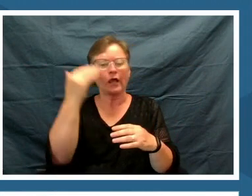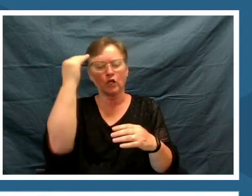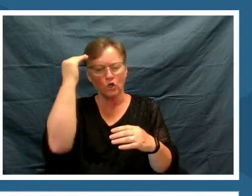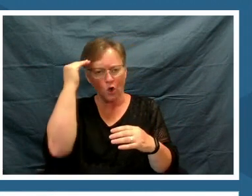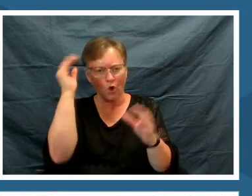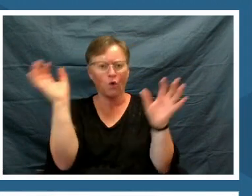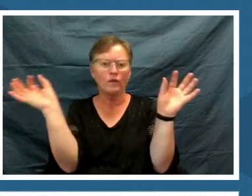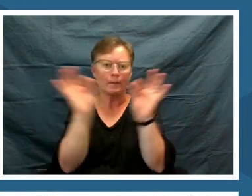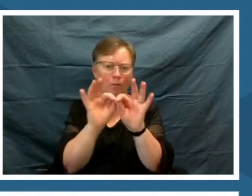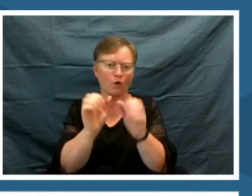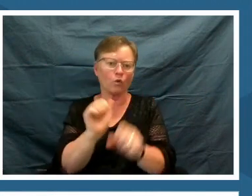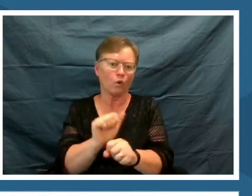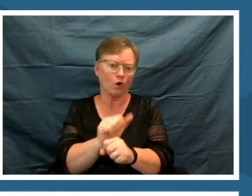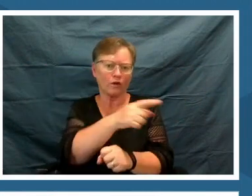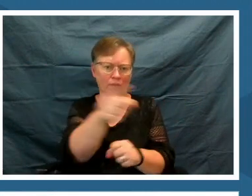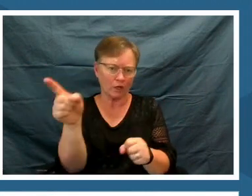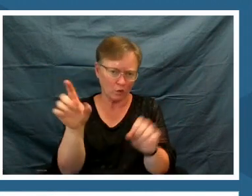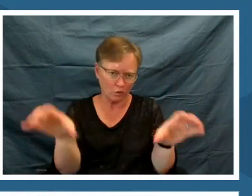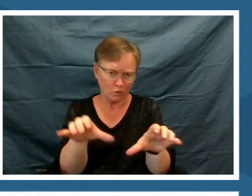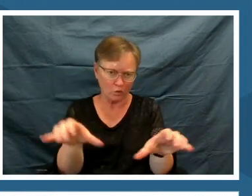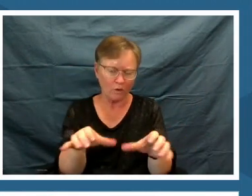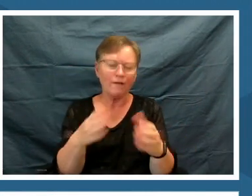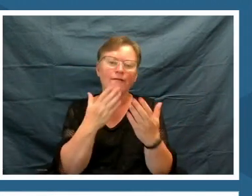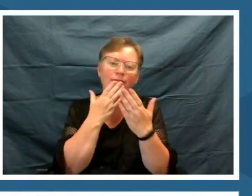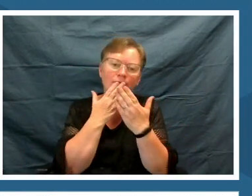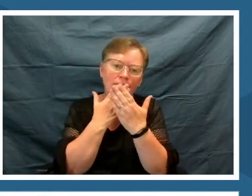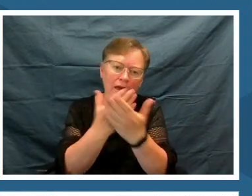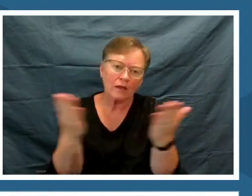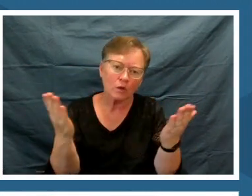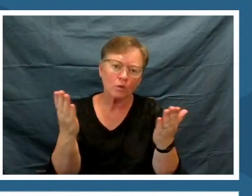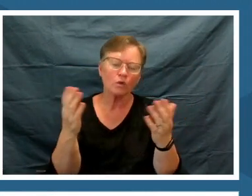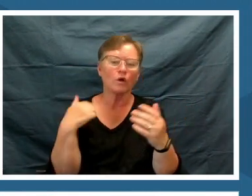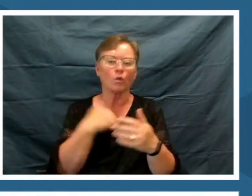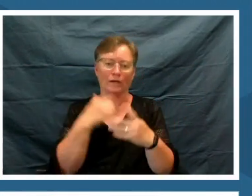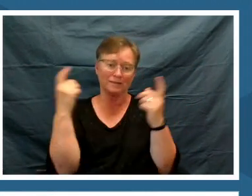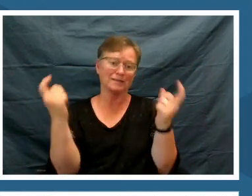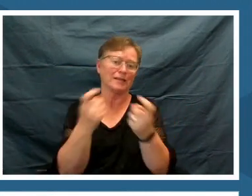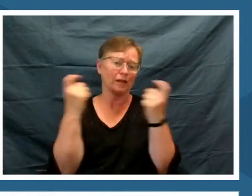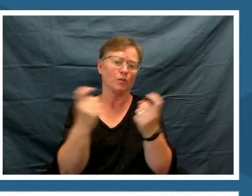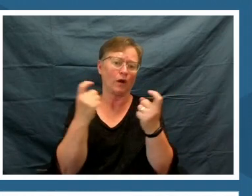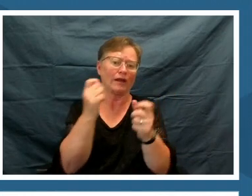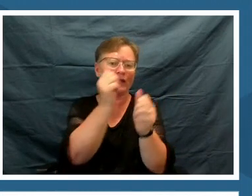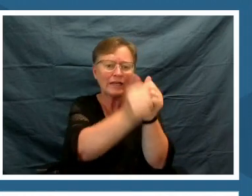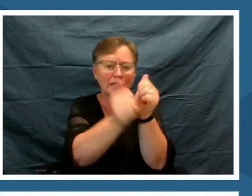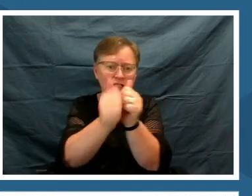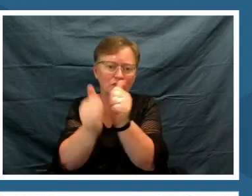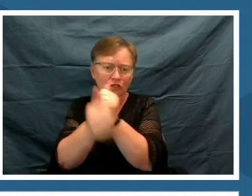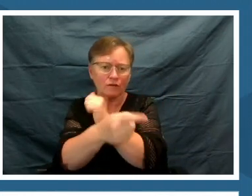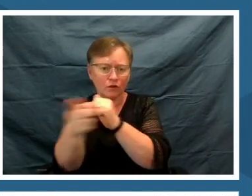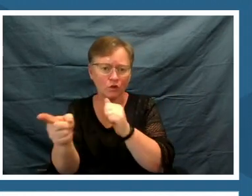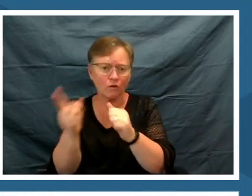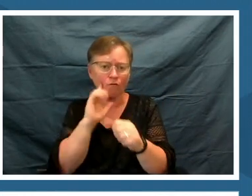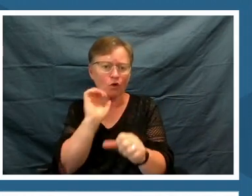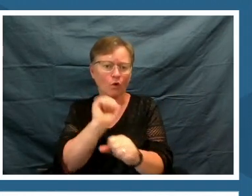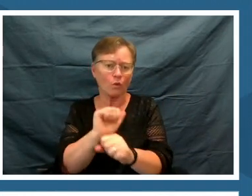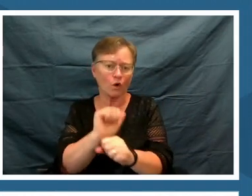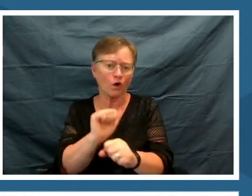we thank you we celebrate each and every one of you for the work